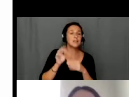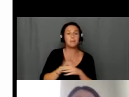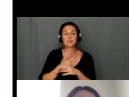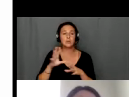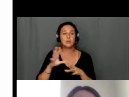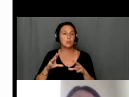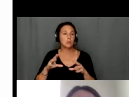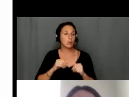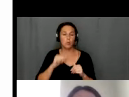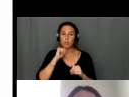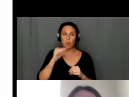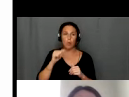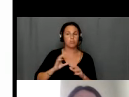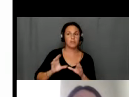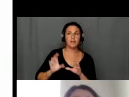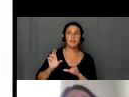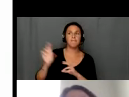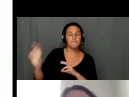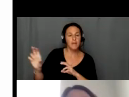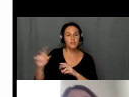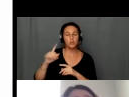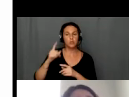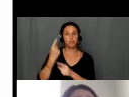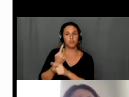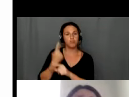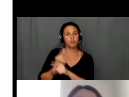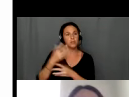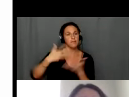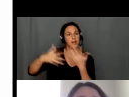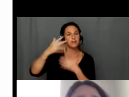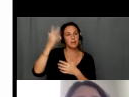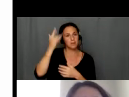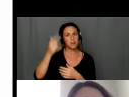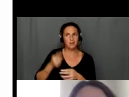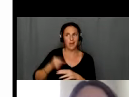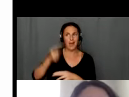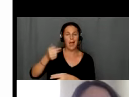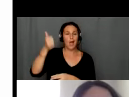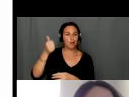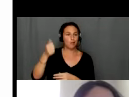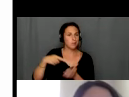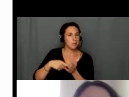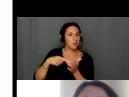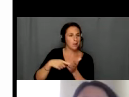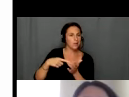adequate ventilation, because it can cause higher utility bill and in